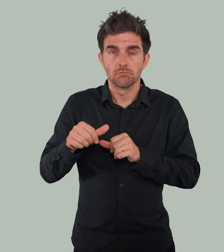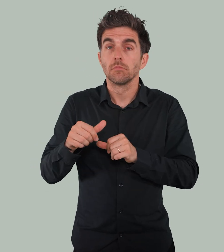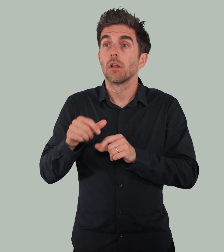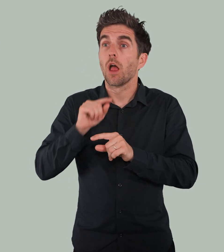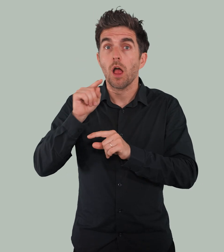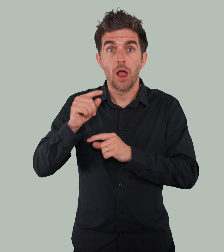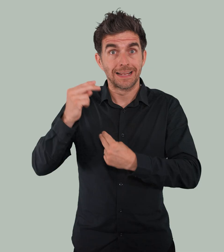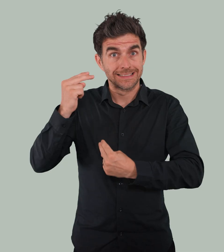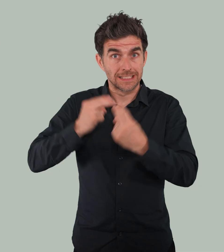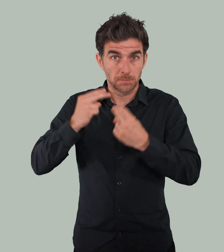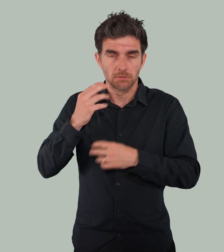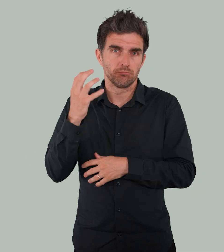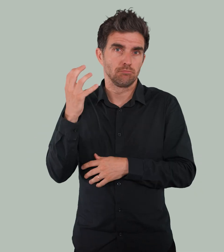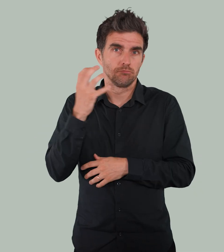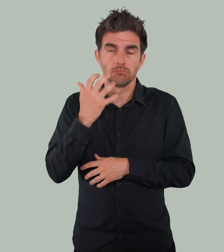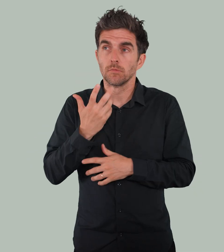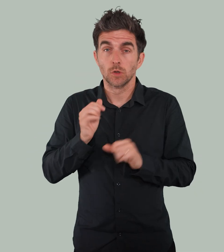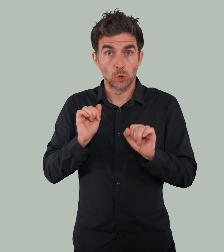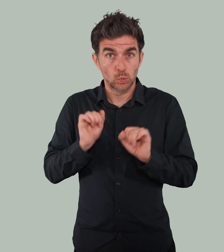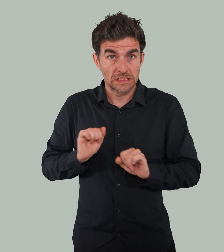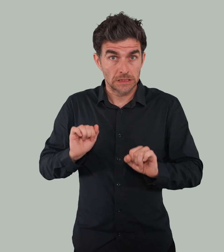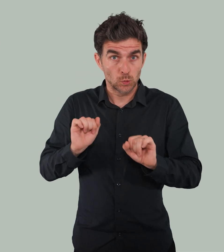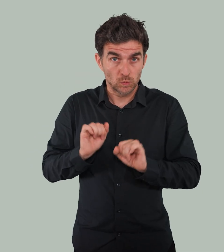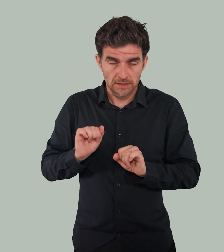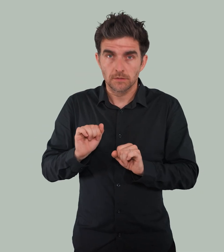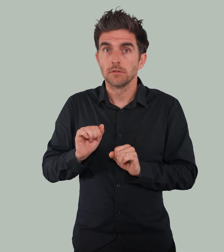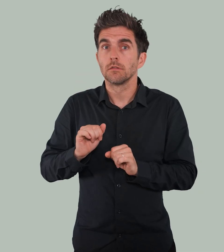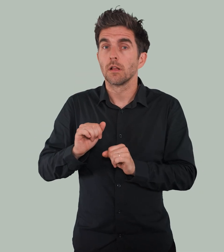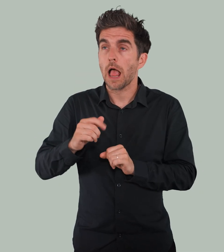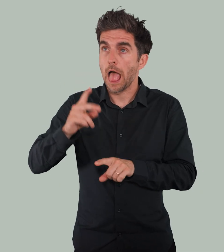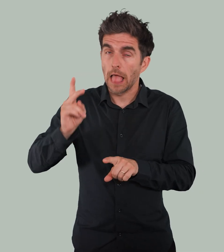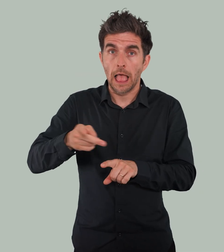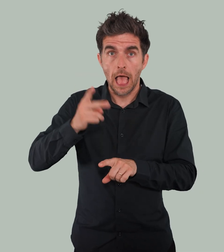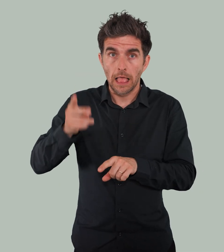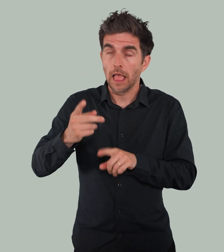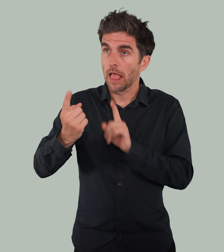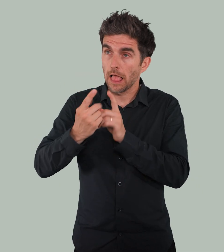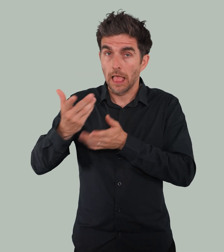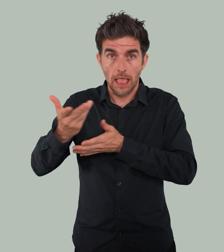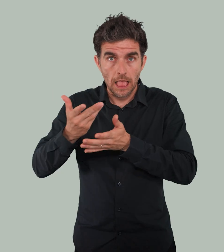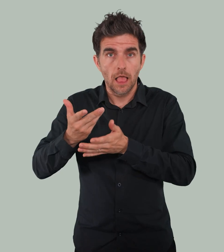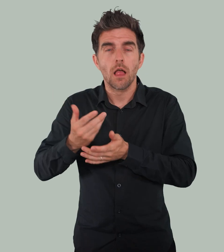particularly during assessments, waiting periods, and repeated interactions with the system.